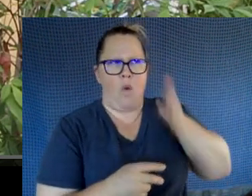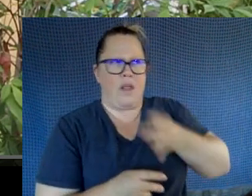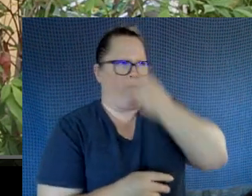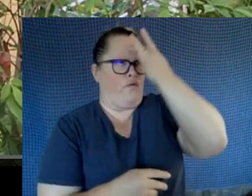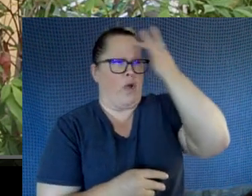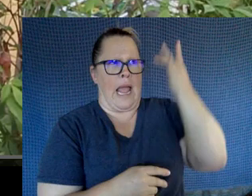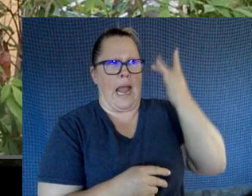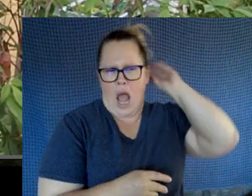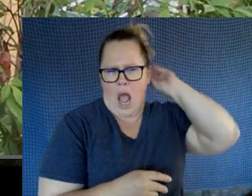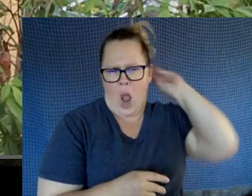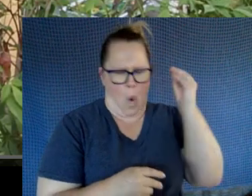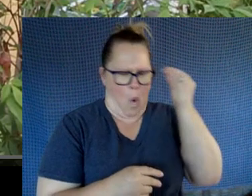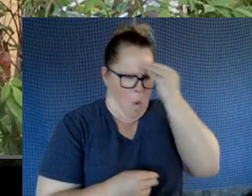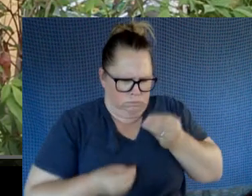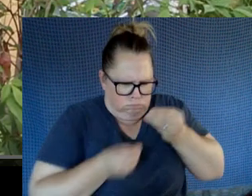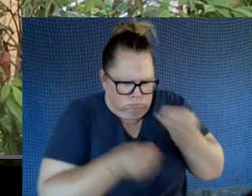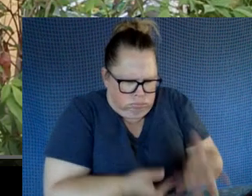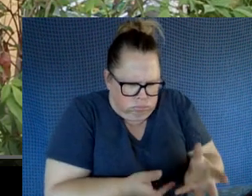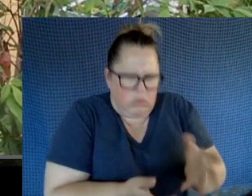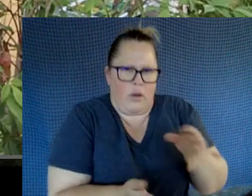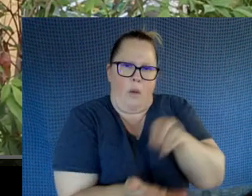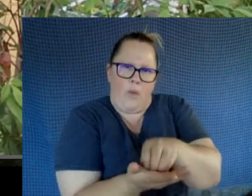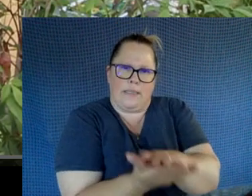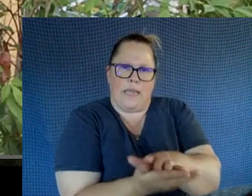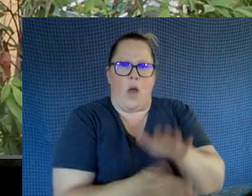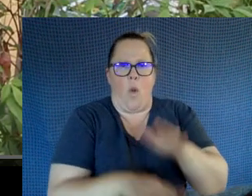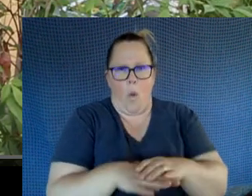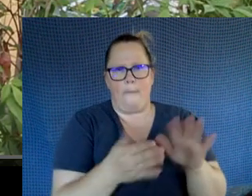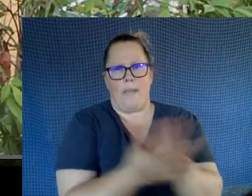you're talking about your feelings and emotions and that's a way even after